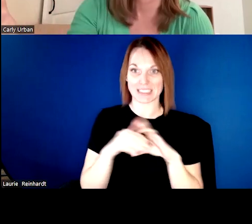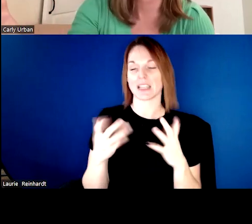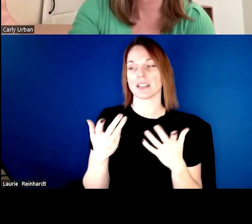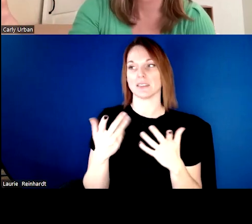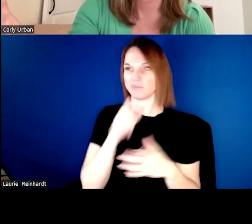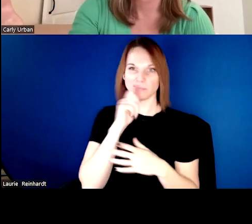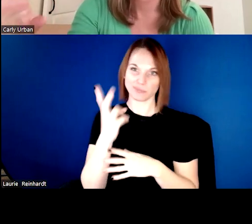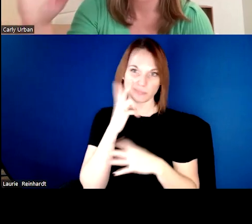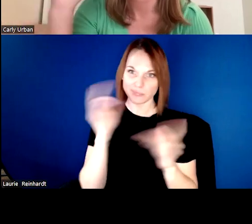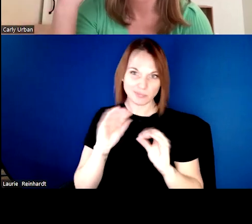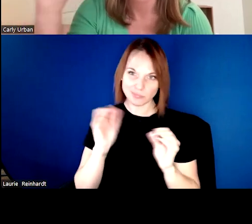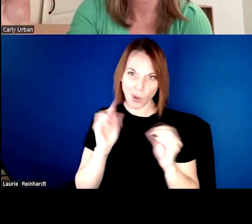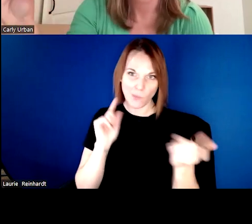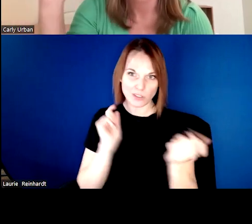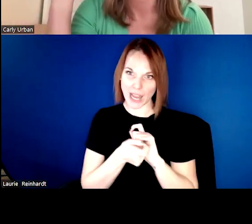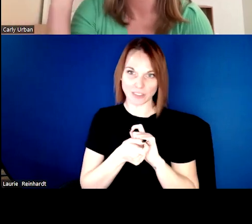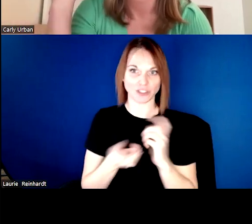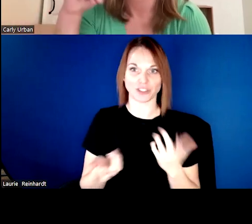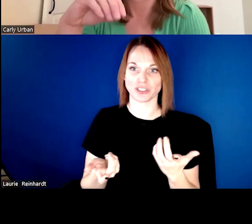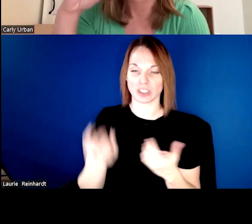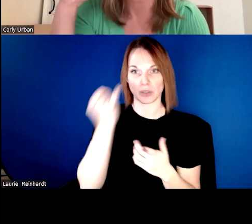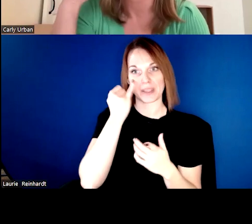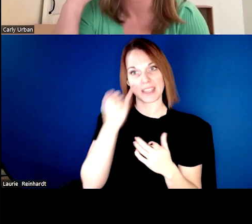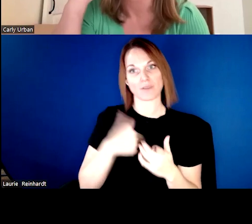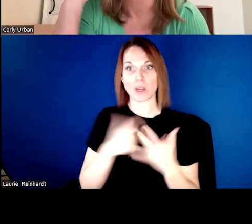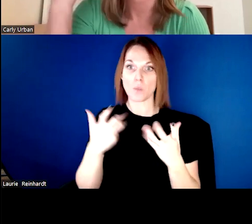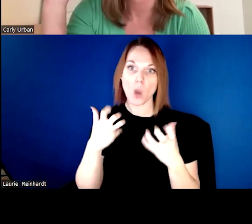these dimensions. So if we're looking to boost Investments or retirement savings,